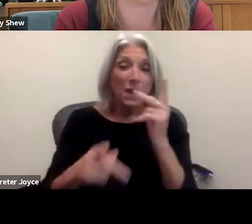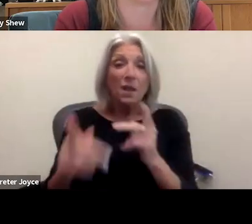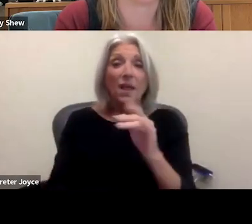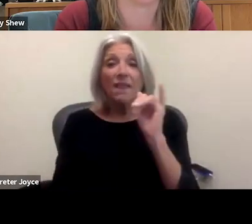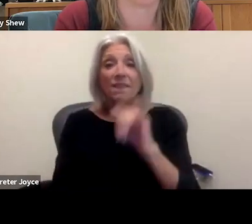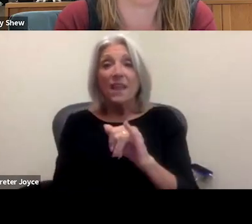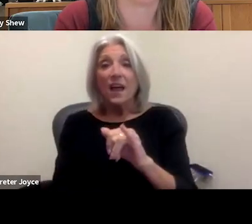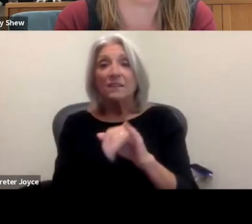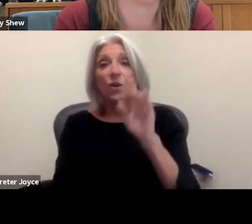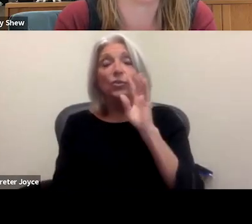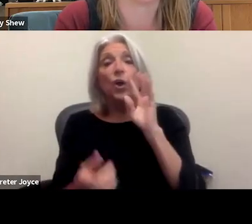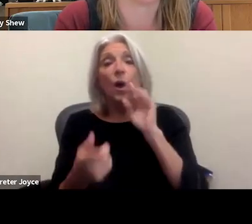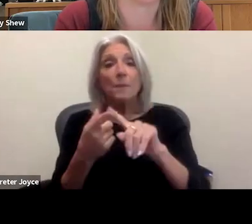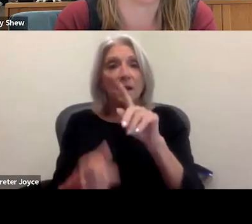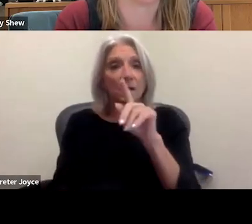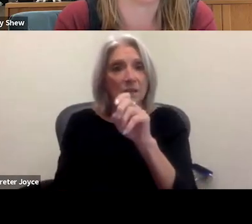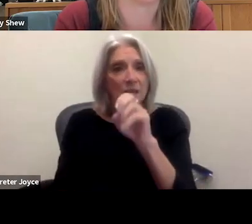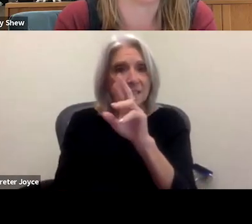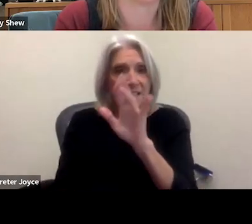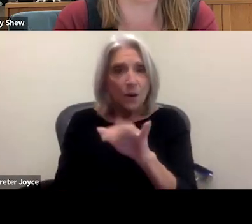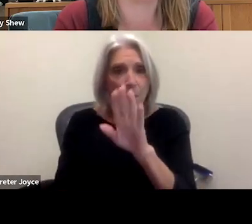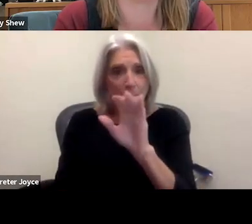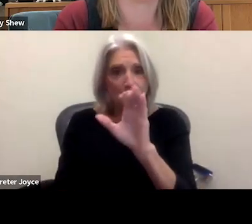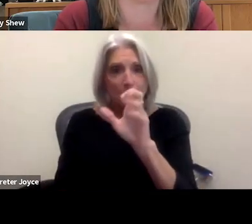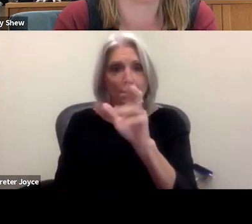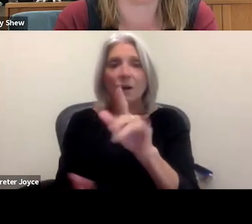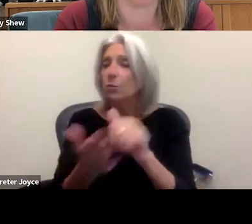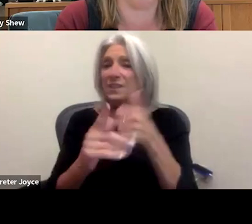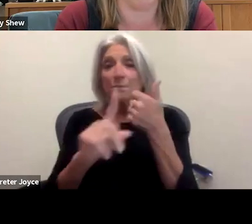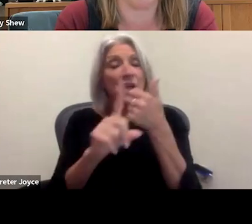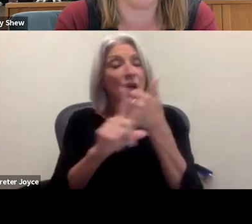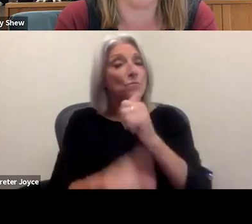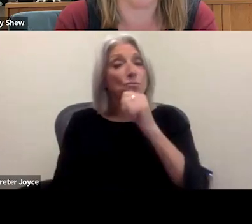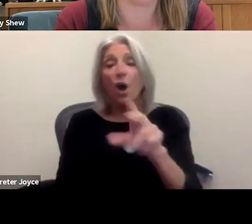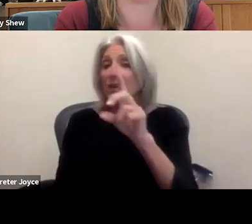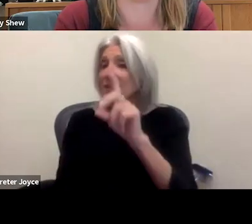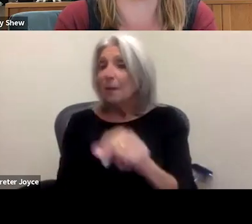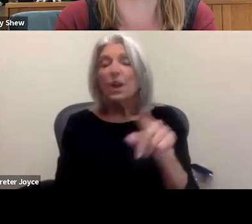And, of course, Carrie Buck wasn't even disabled, she was just poor.